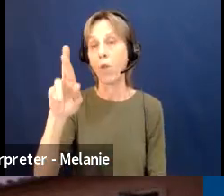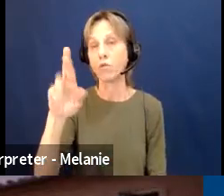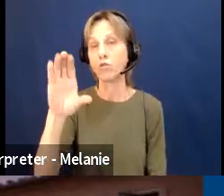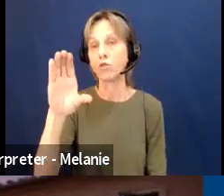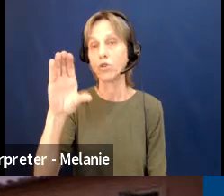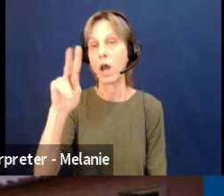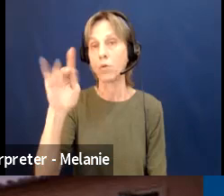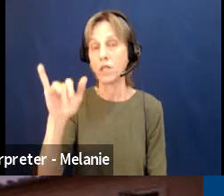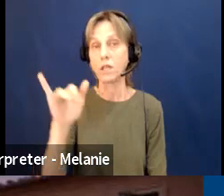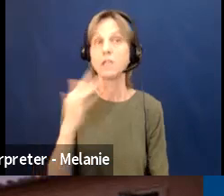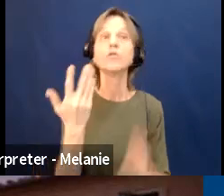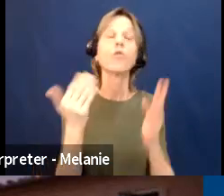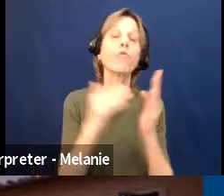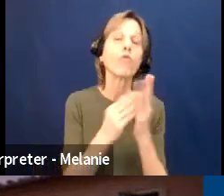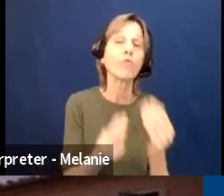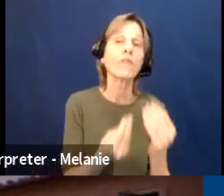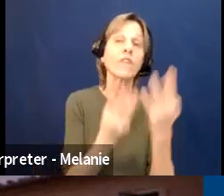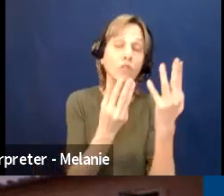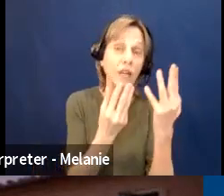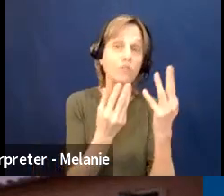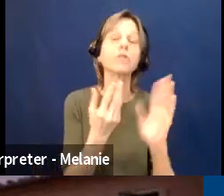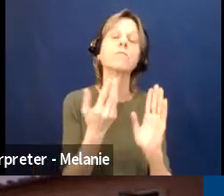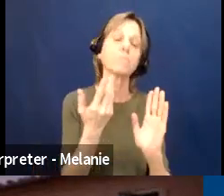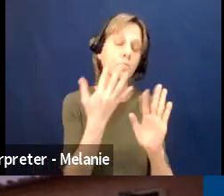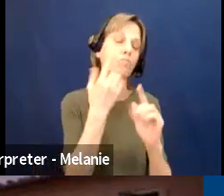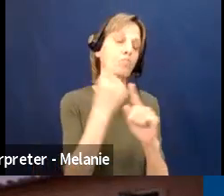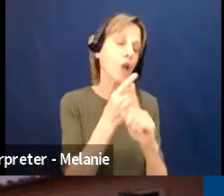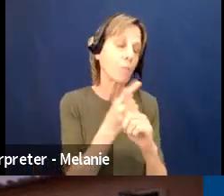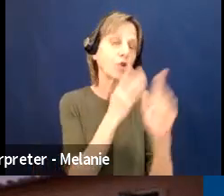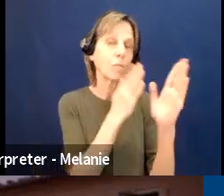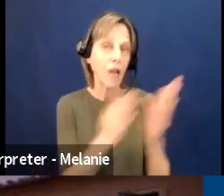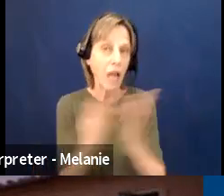side of it you know again goes back to proper planning so that things get done in the proper